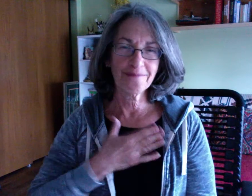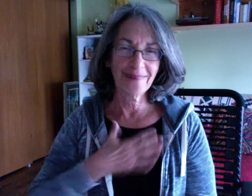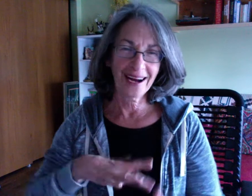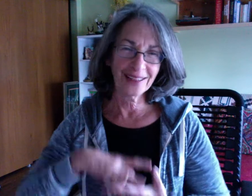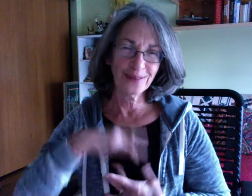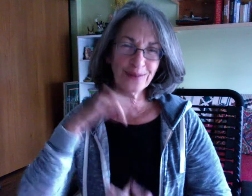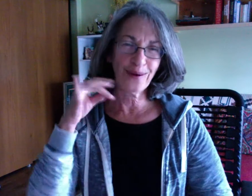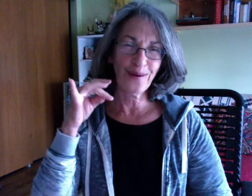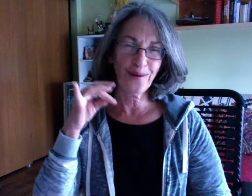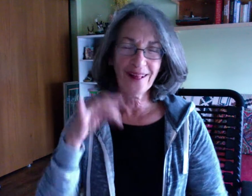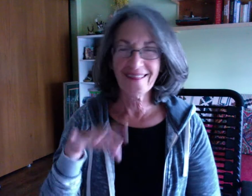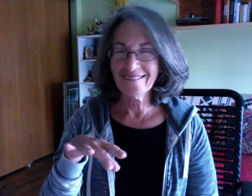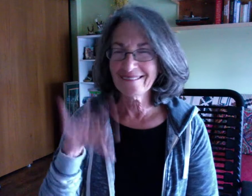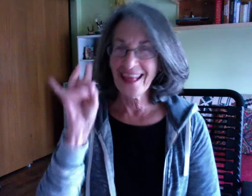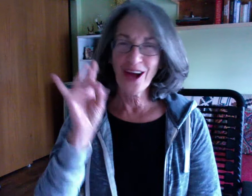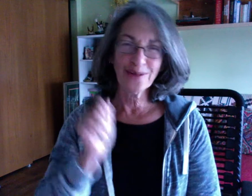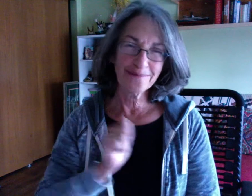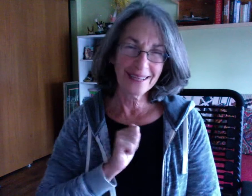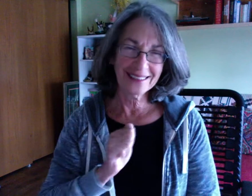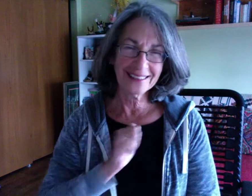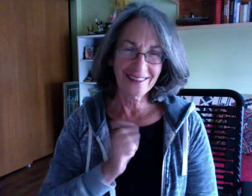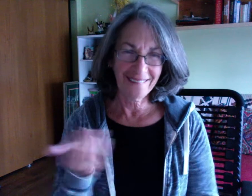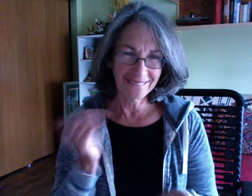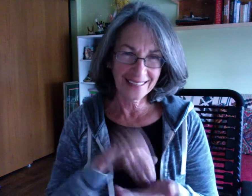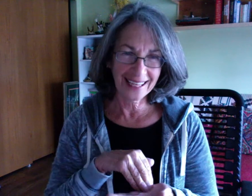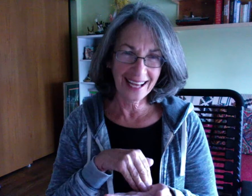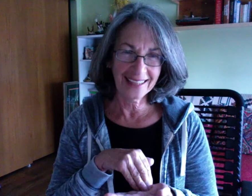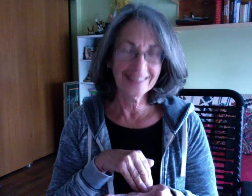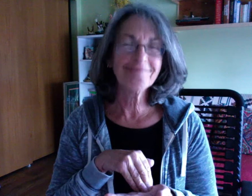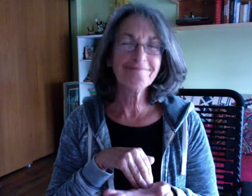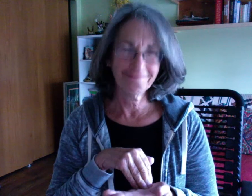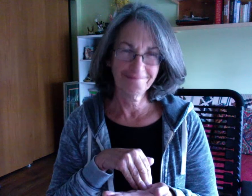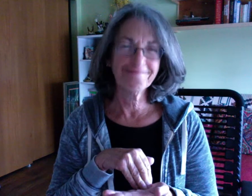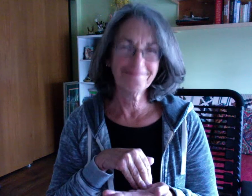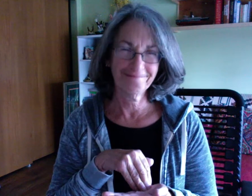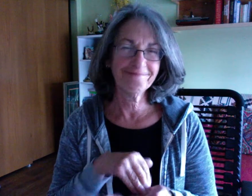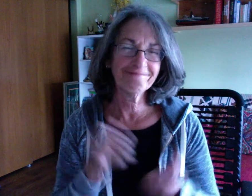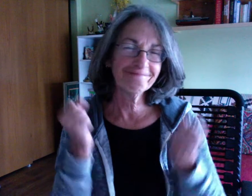where I found my soul, found myself again